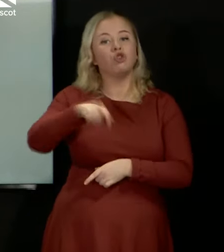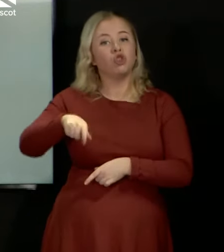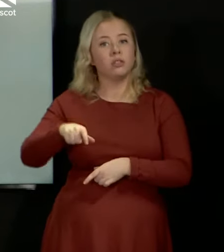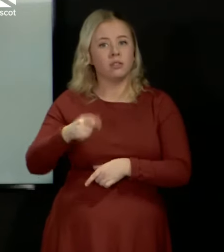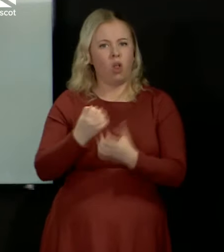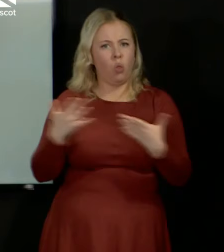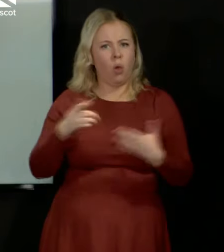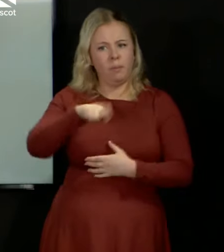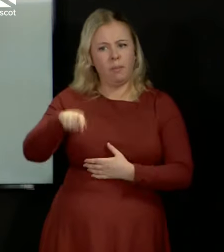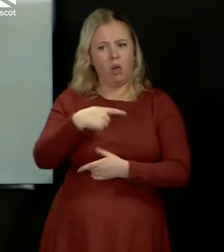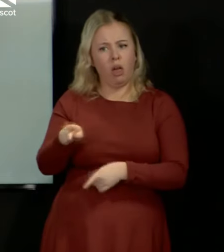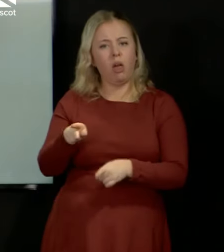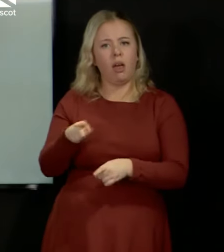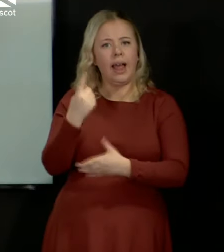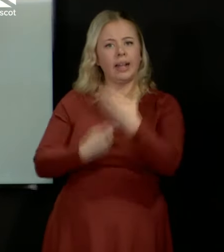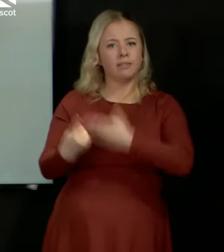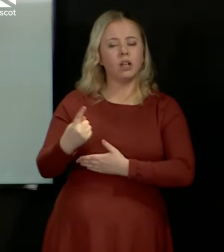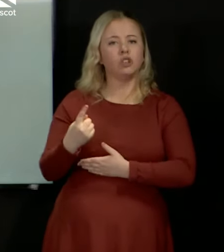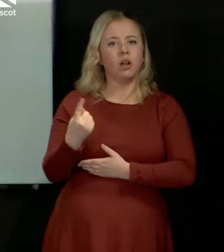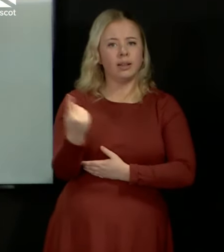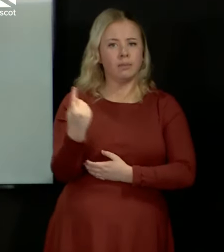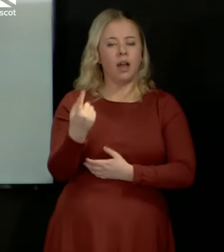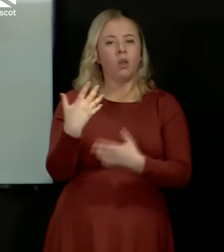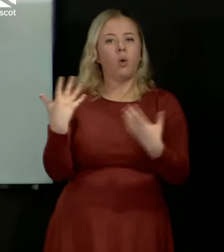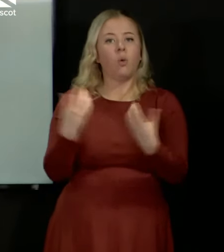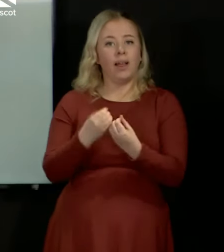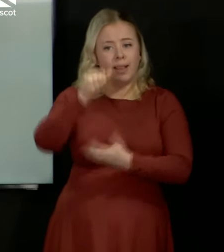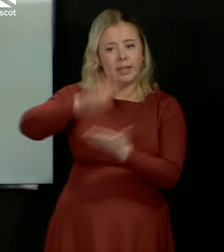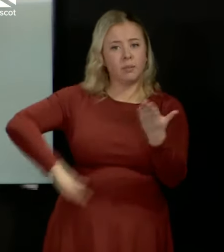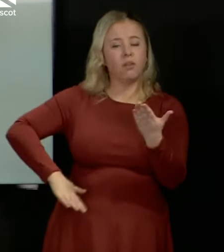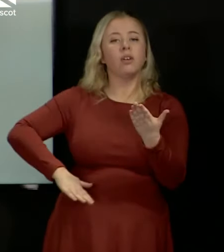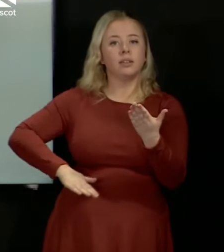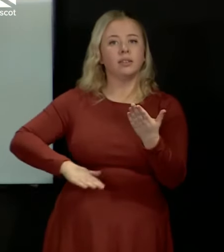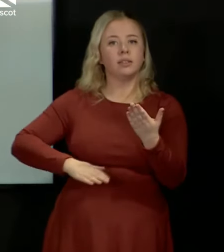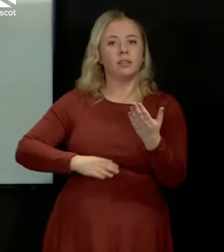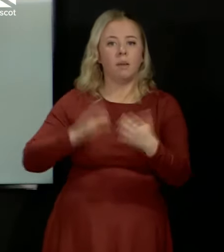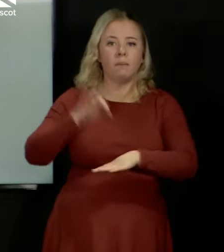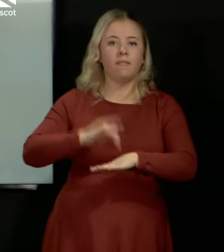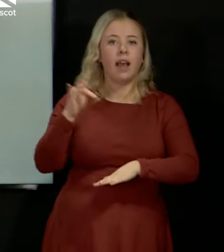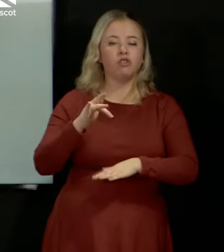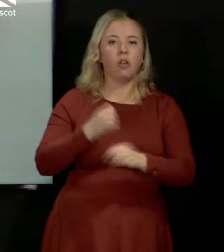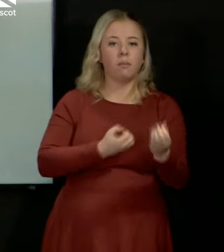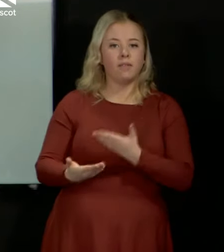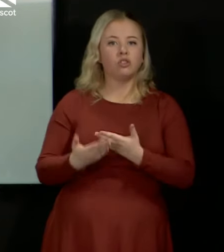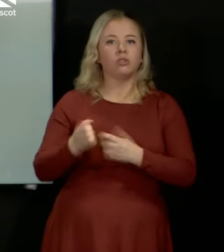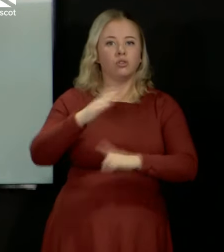number of those are individuals with experience in professional provision of social care,